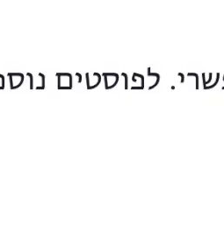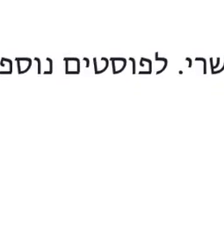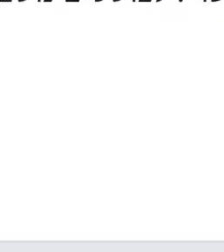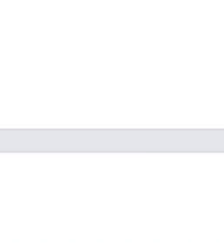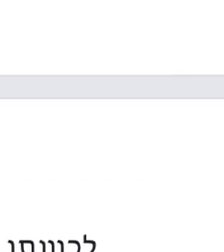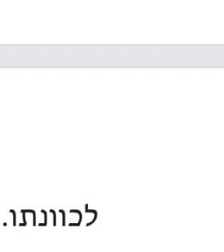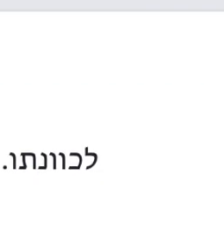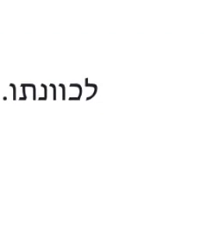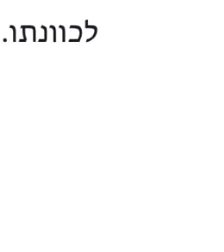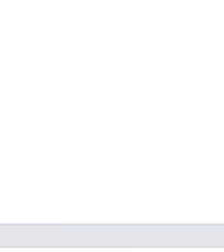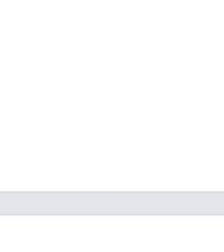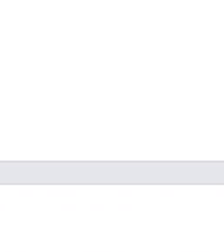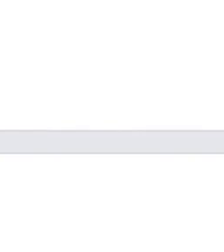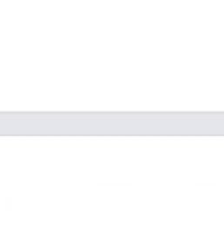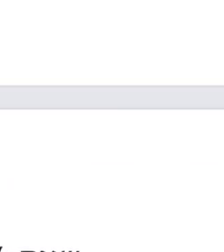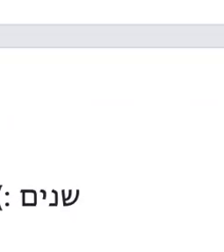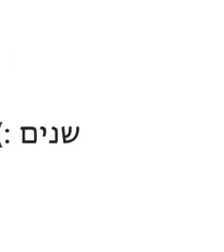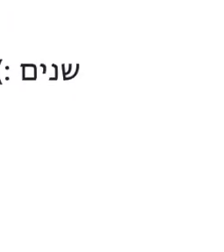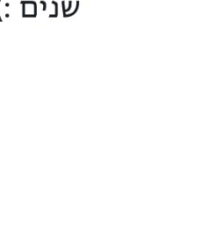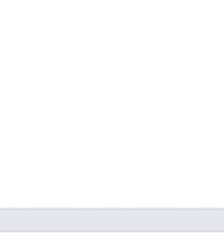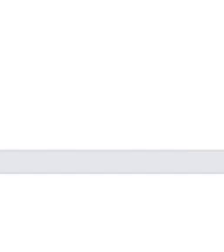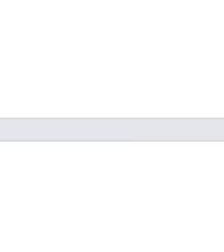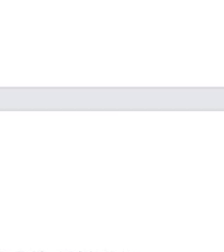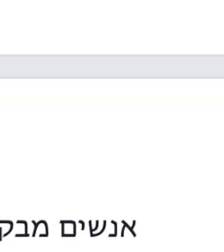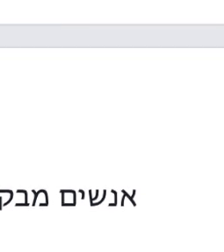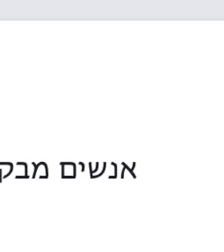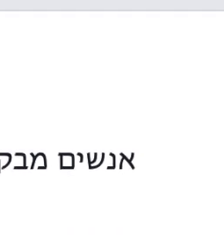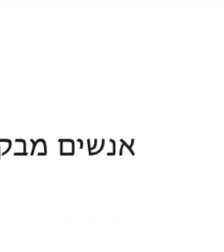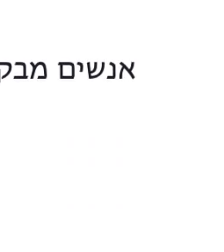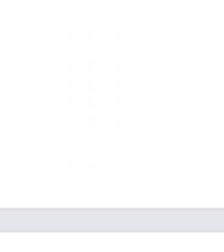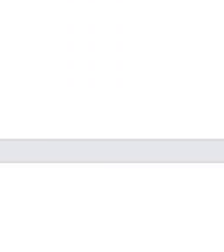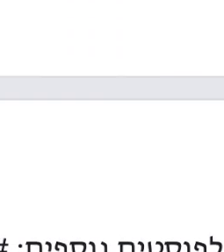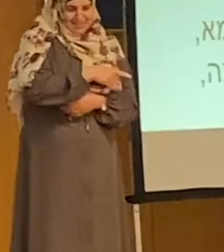Anyway, Talya’s blog is full of great posts in Hebrew, link in the description!